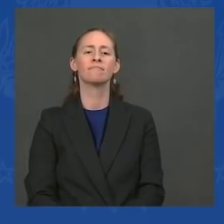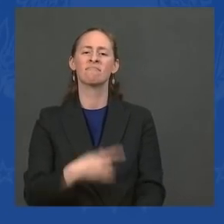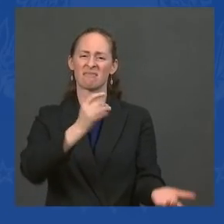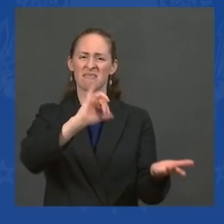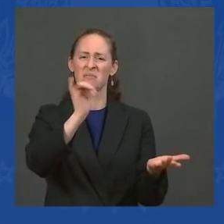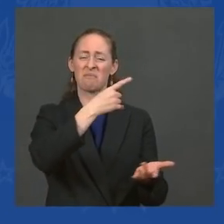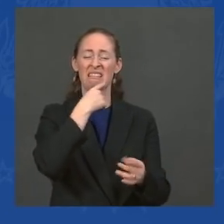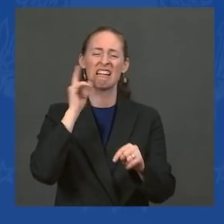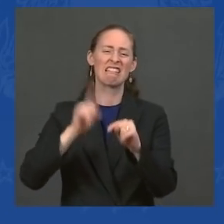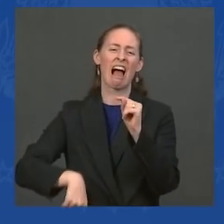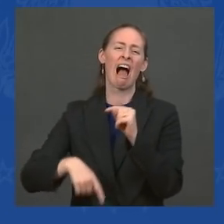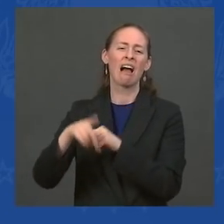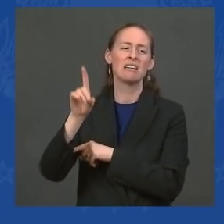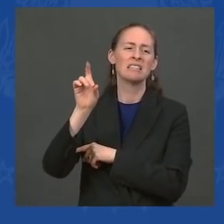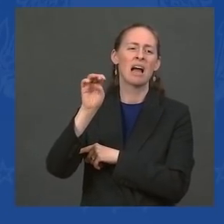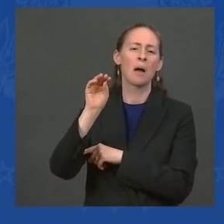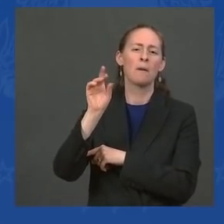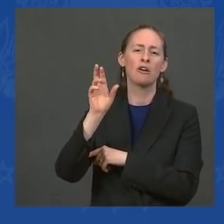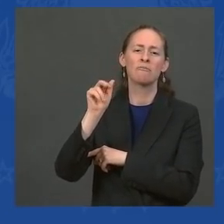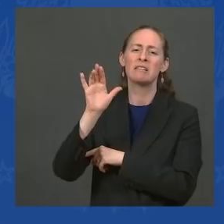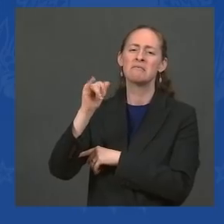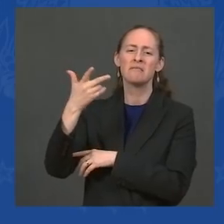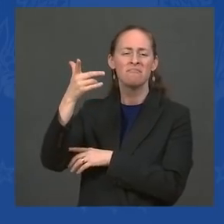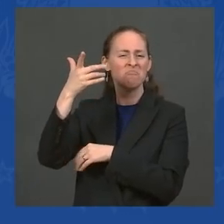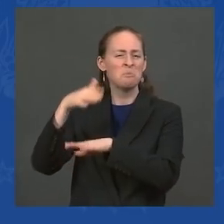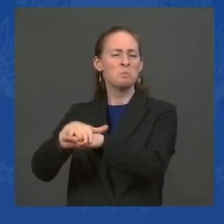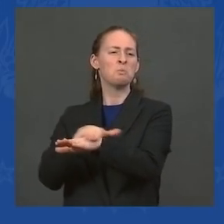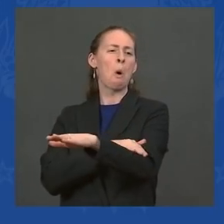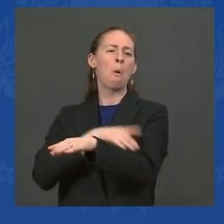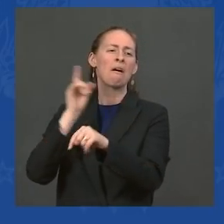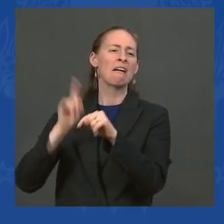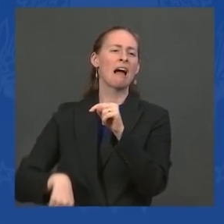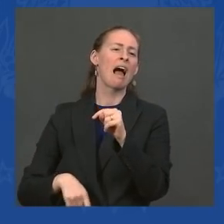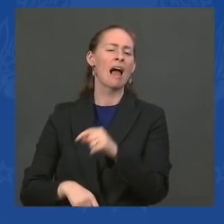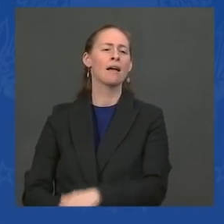I'm heading to the G20; came back from the G7. You know how they measure?